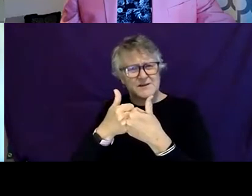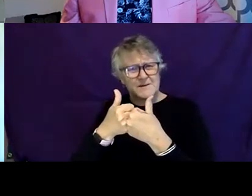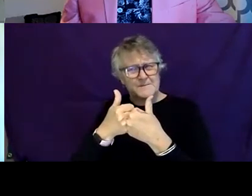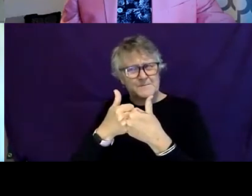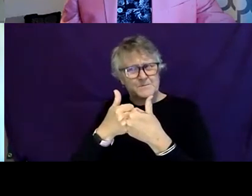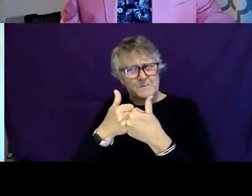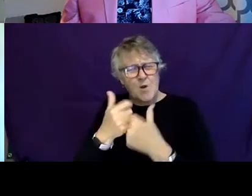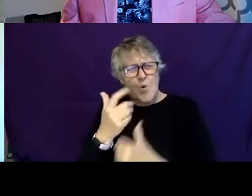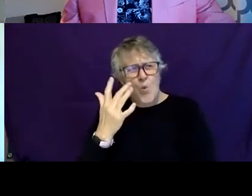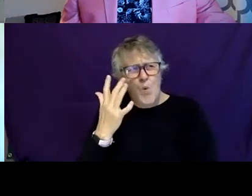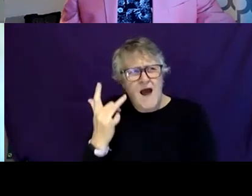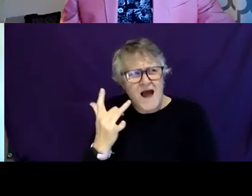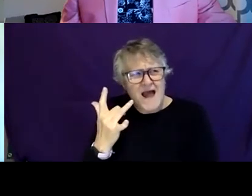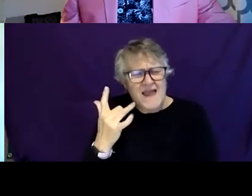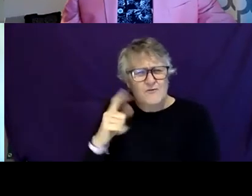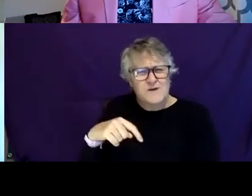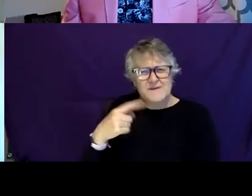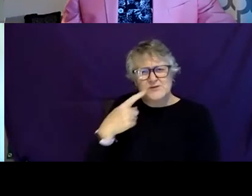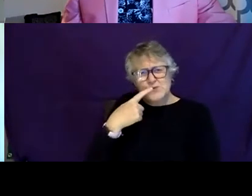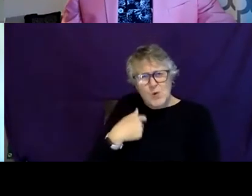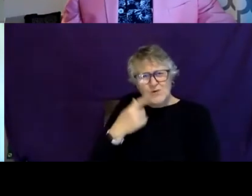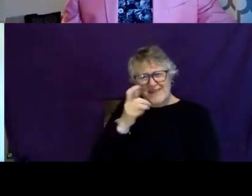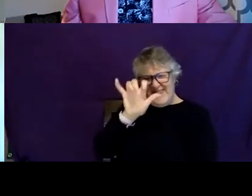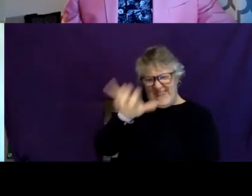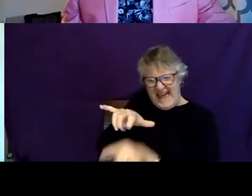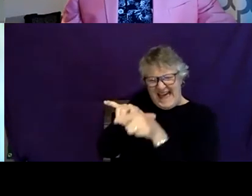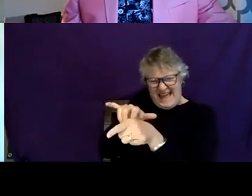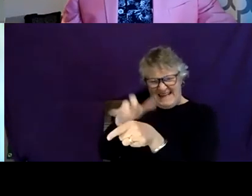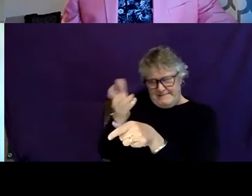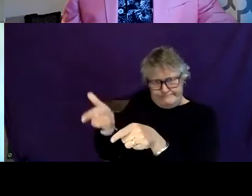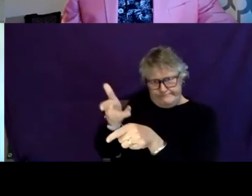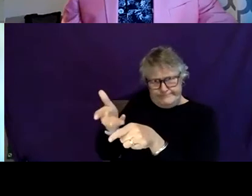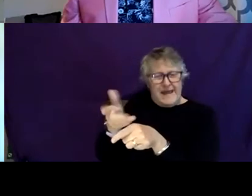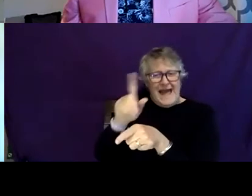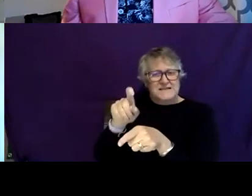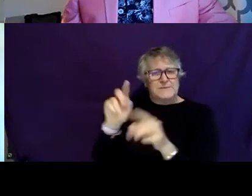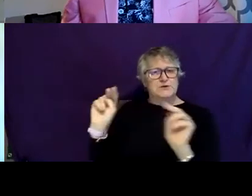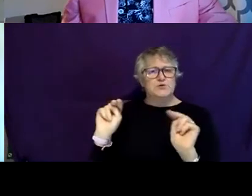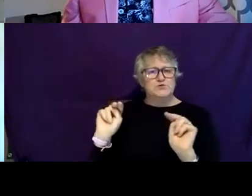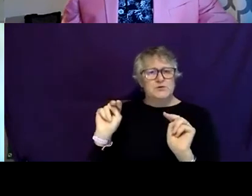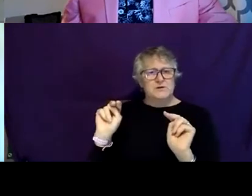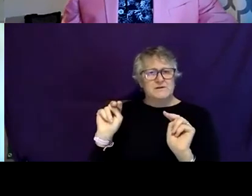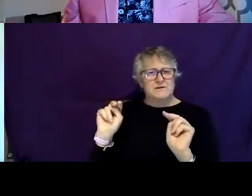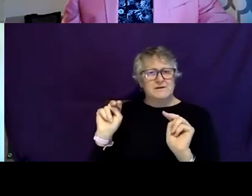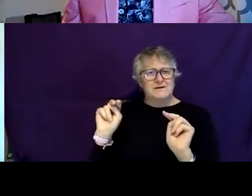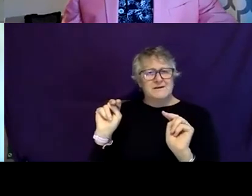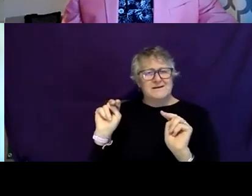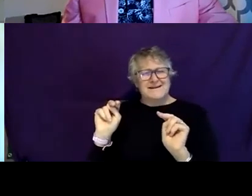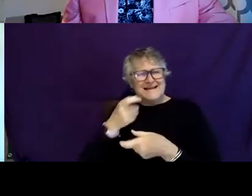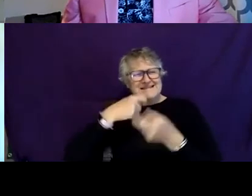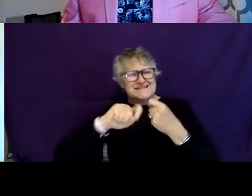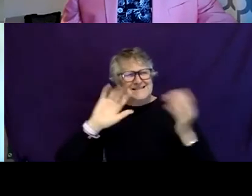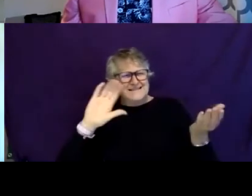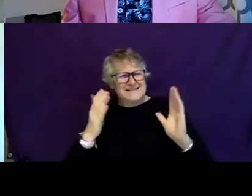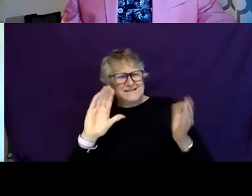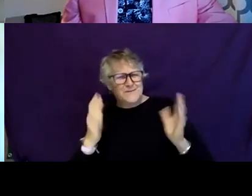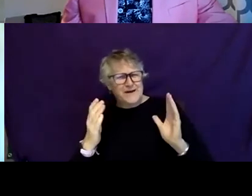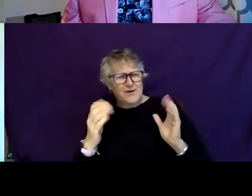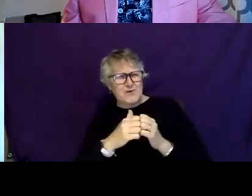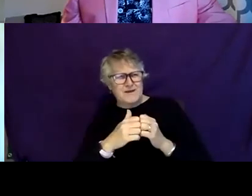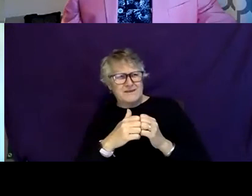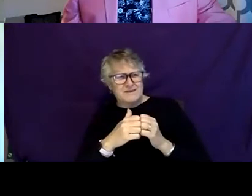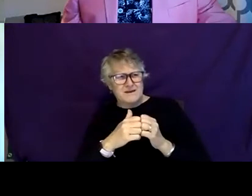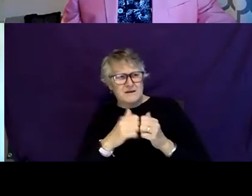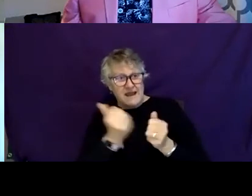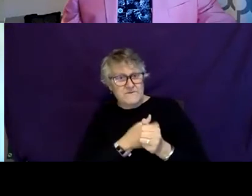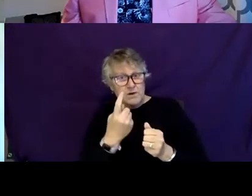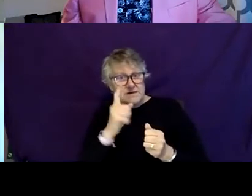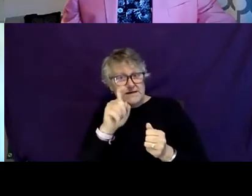is neutral, and that we all have to sort of conform to that versus thinking about like everybody needs something different. That's okay. And what's iterative.